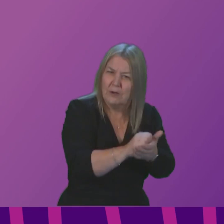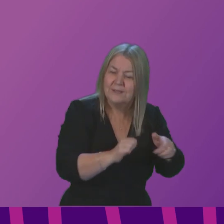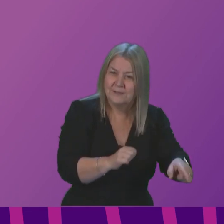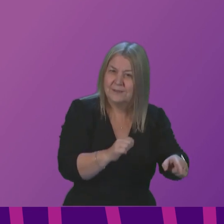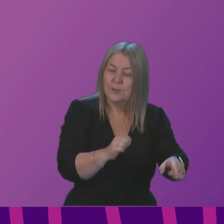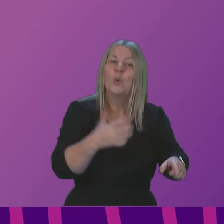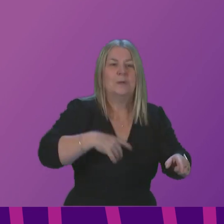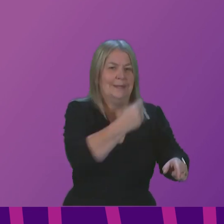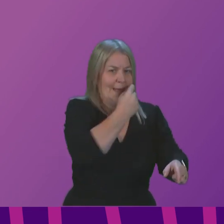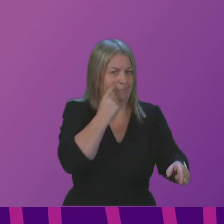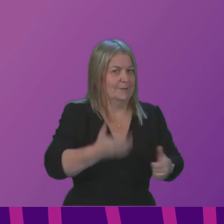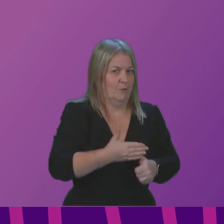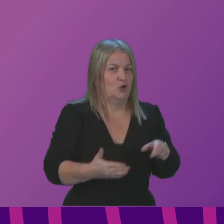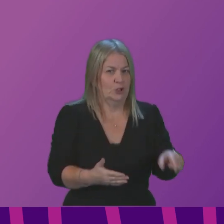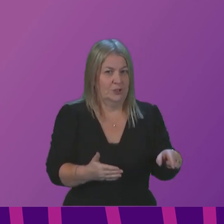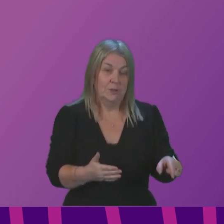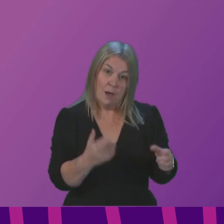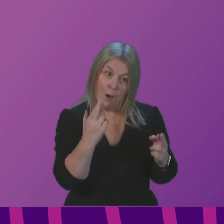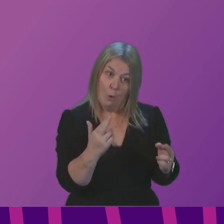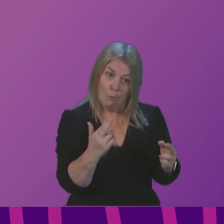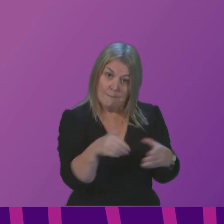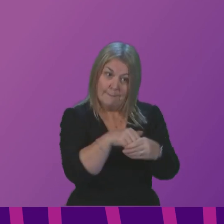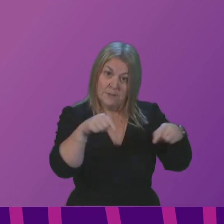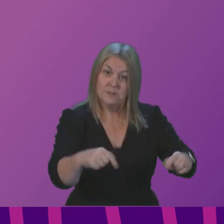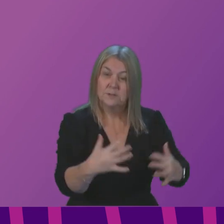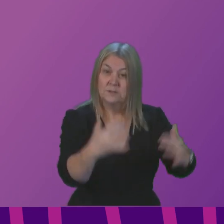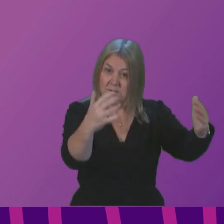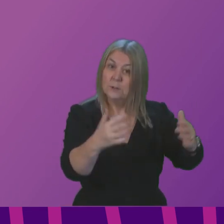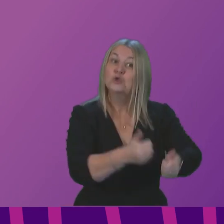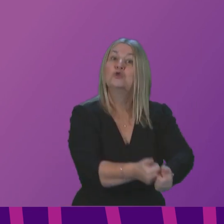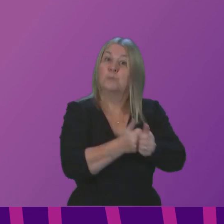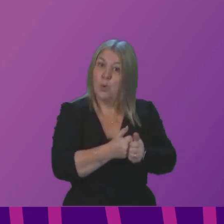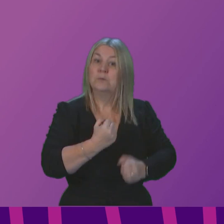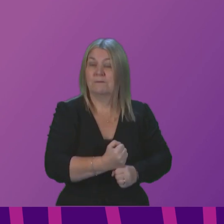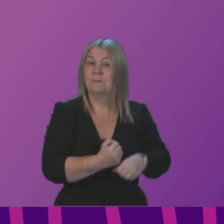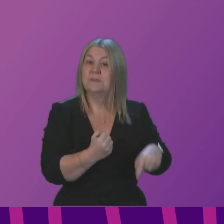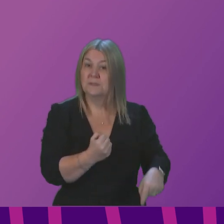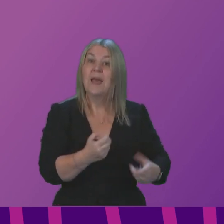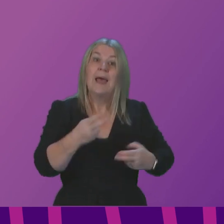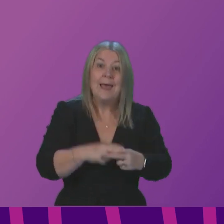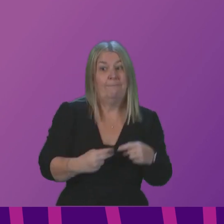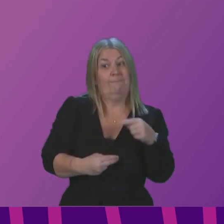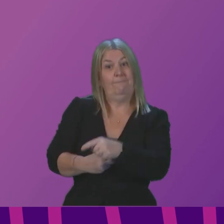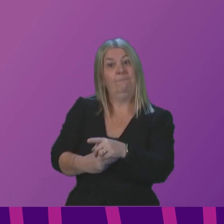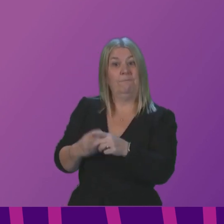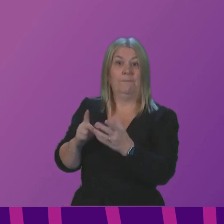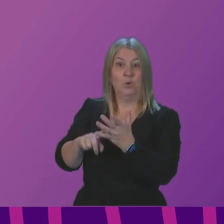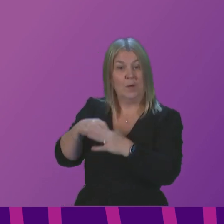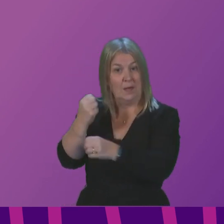driven. I hope that we will have the support of members around the chamber if we find that the United Kingdom Internal Market Act 2020 is a serious obstacle to ensuring that minimum